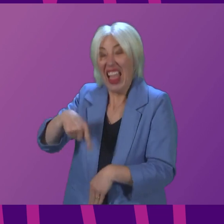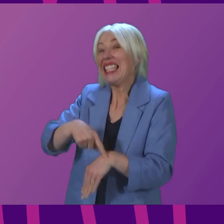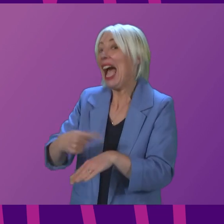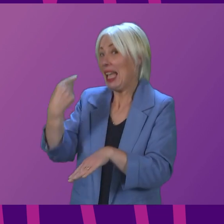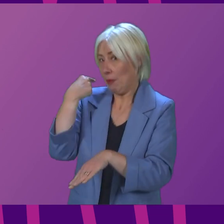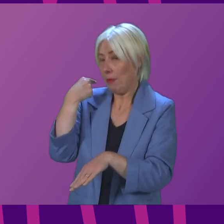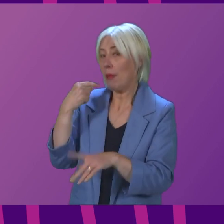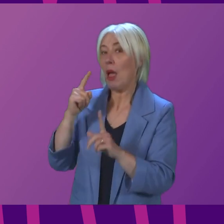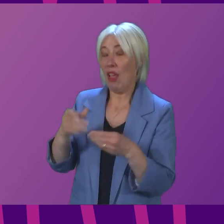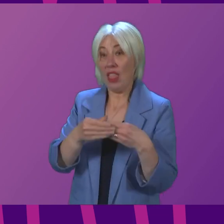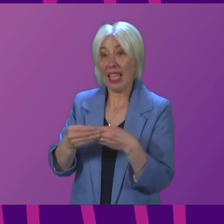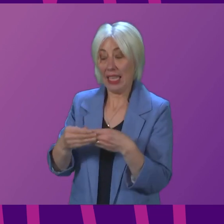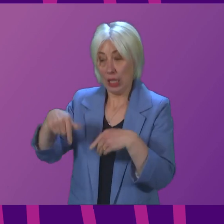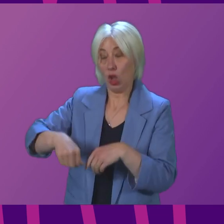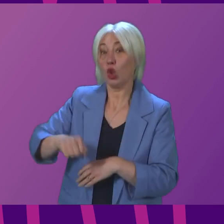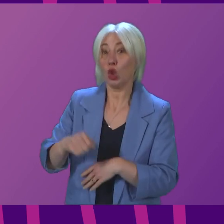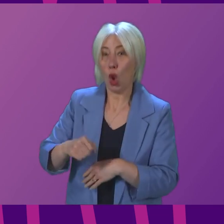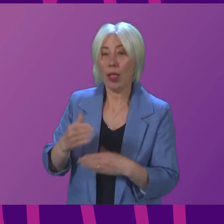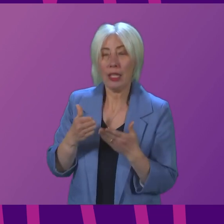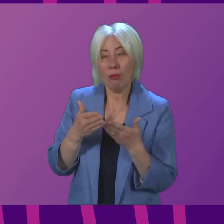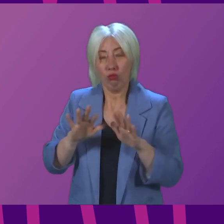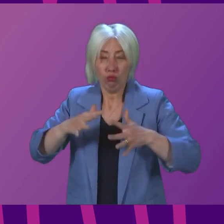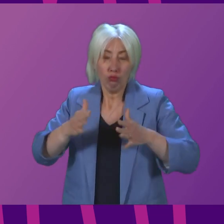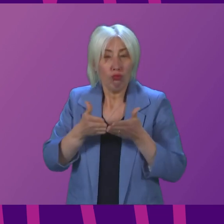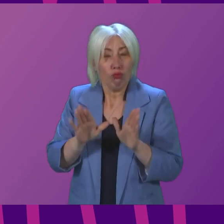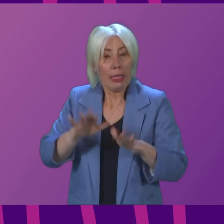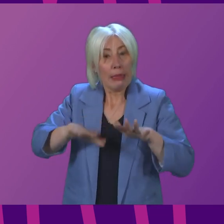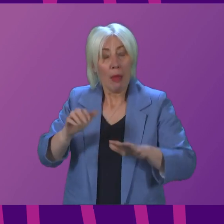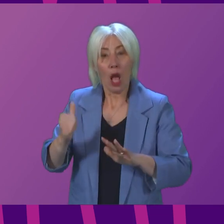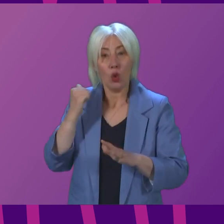The guidance in Scotland was broadly similar to the guidance that was in place in England,